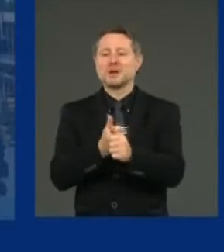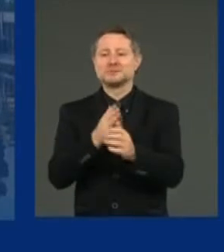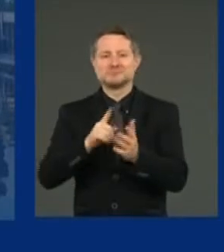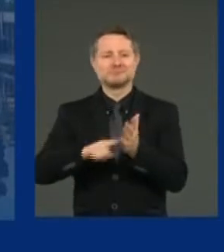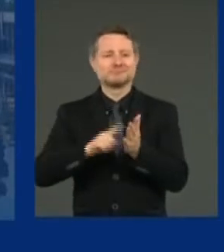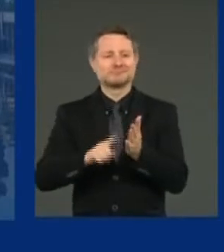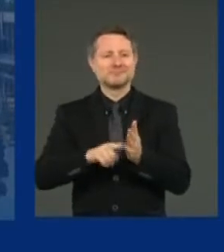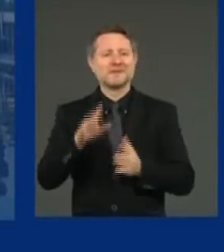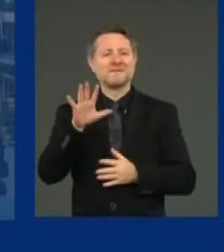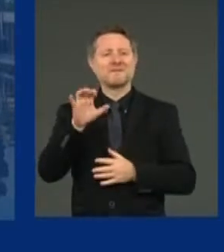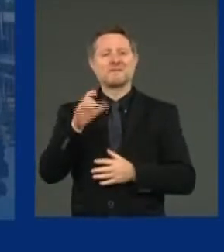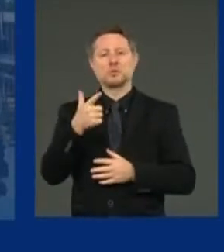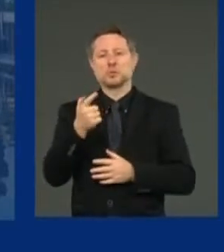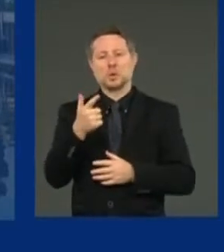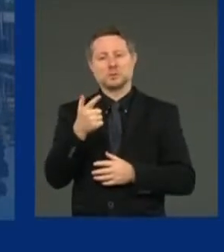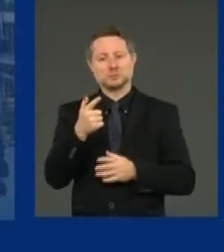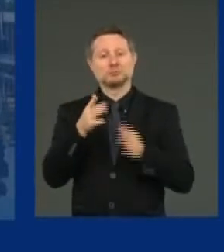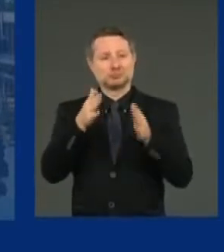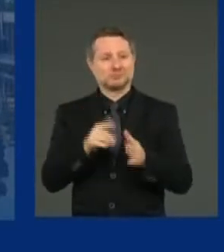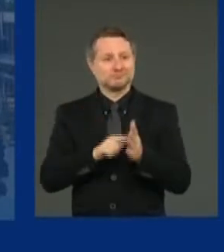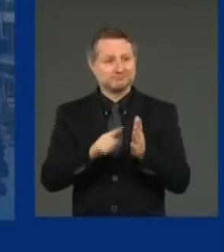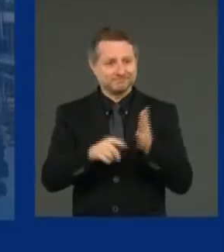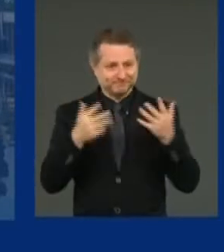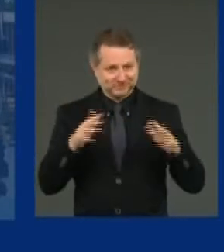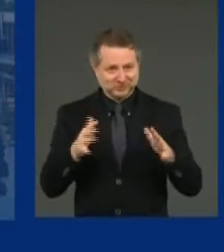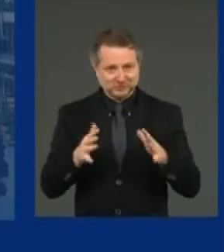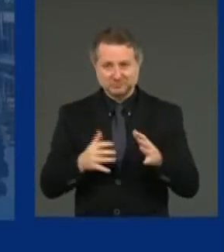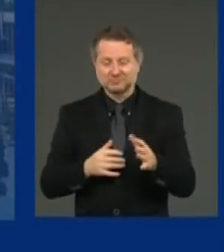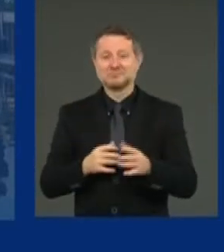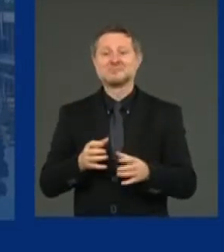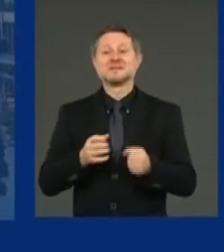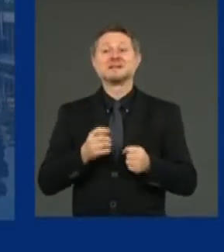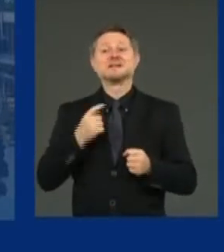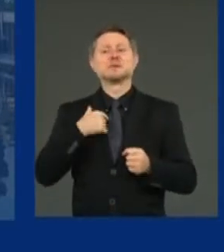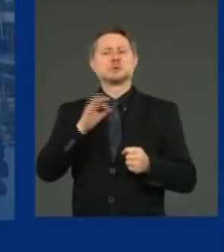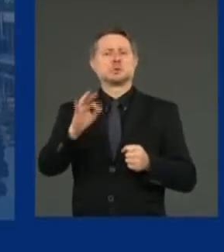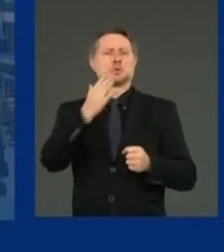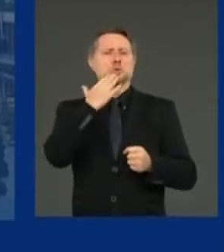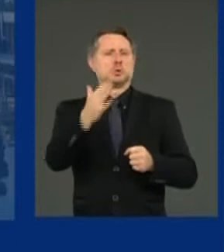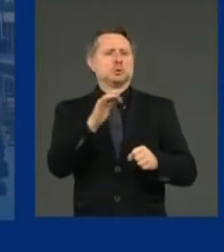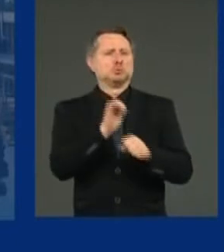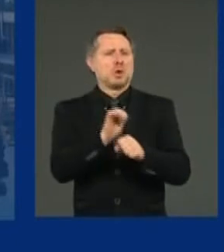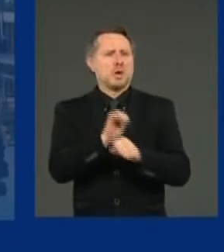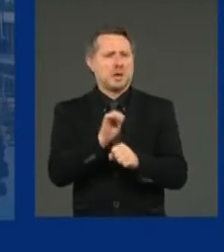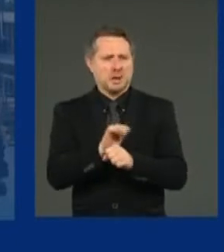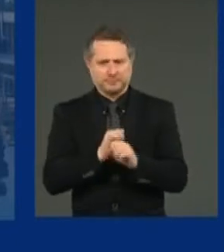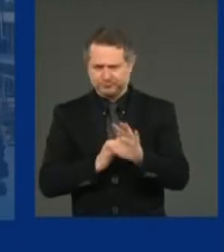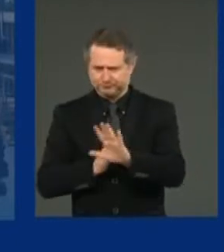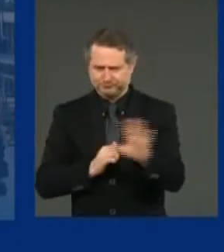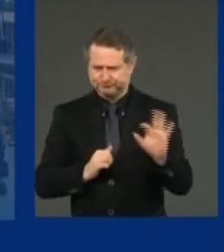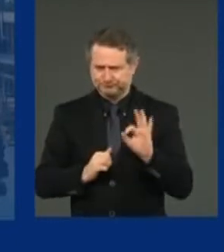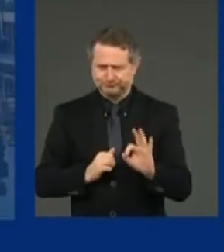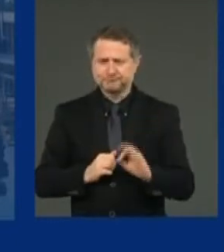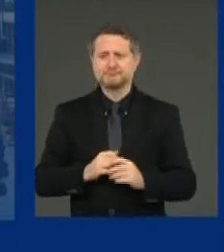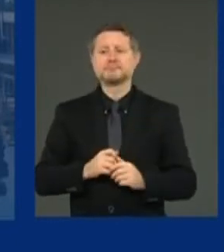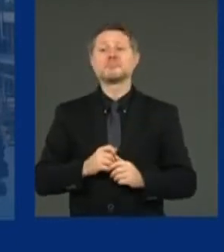THE NUMBER OF TRACERS. THEY NEED 521 TRACERS. THEY OF IDENTIFIED 525, A GREAT PIECE OF WORK THEY DID OVER THE